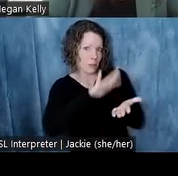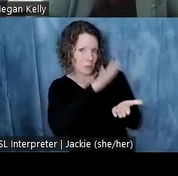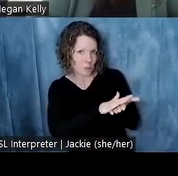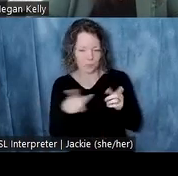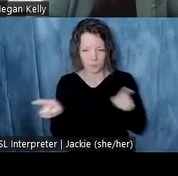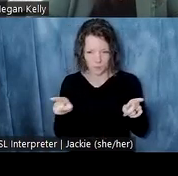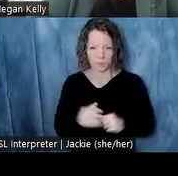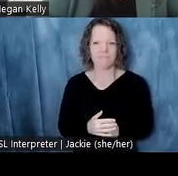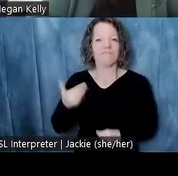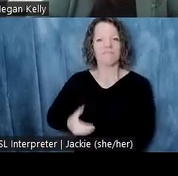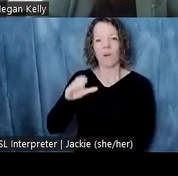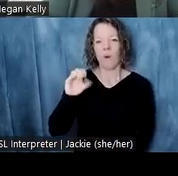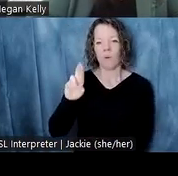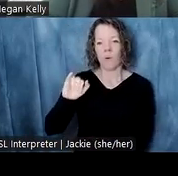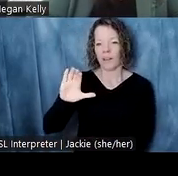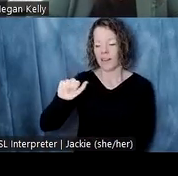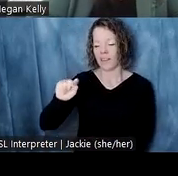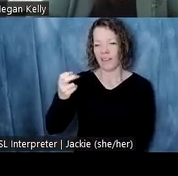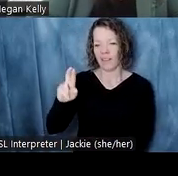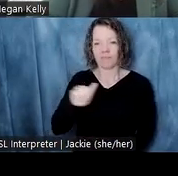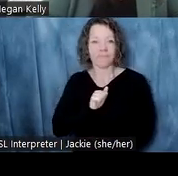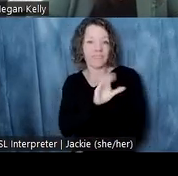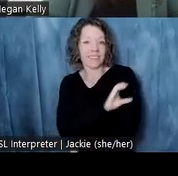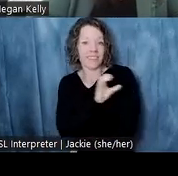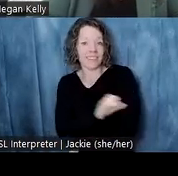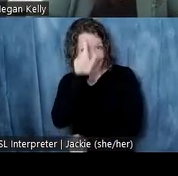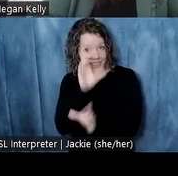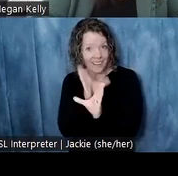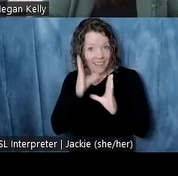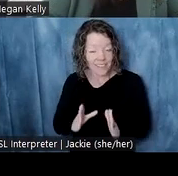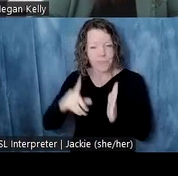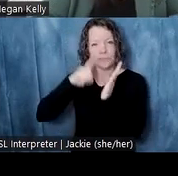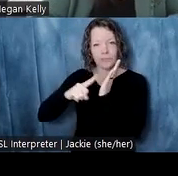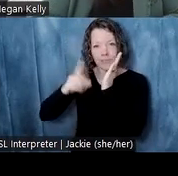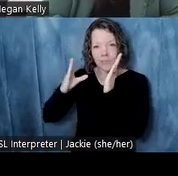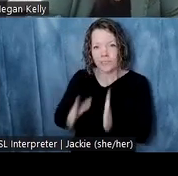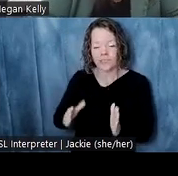I'm Cori Cather, a clinical psychologist and researcher, and I have the great pleasure of